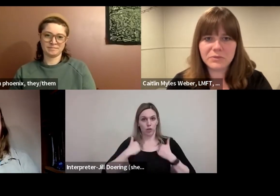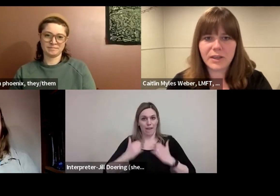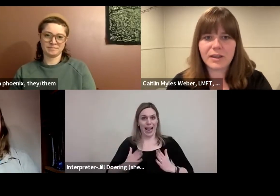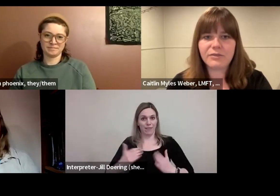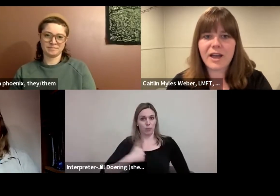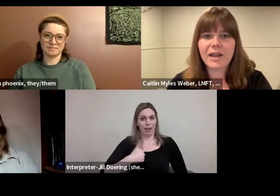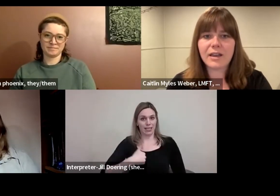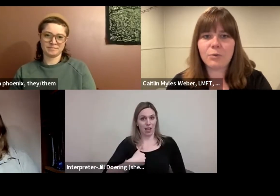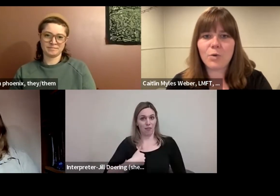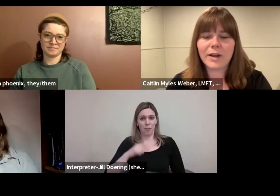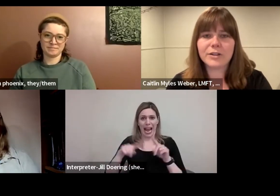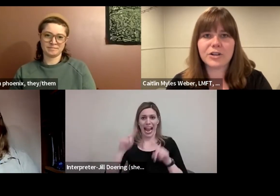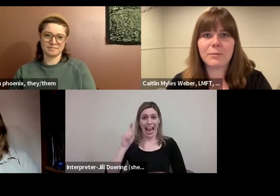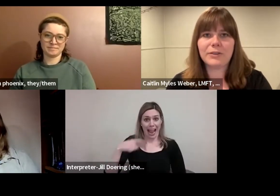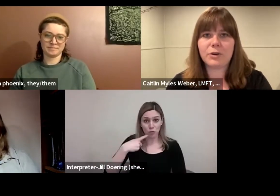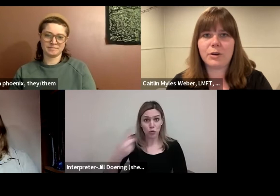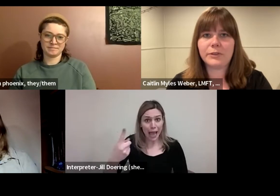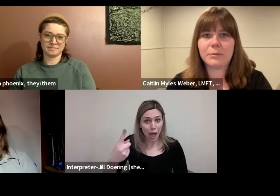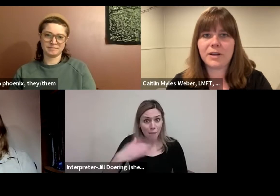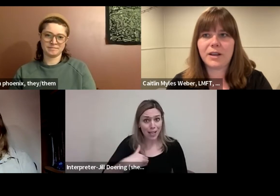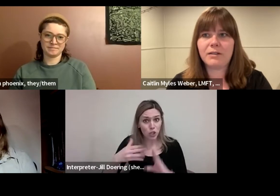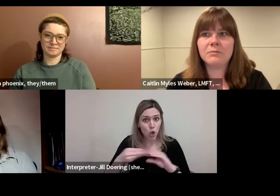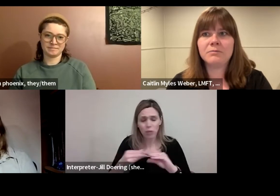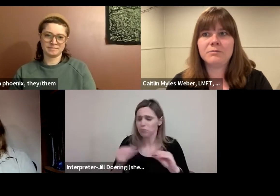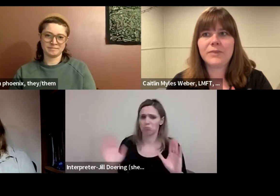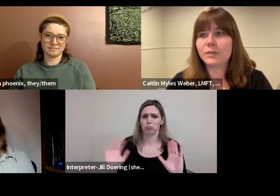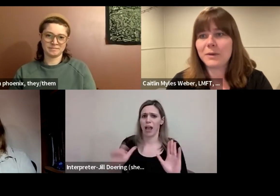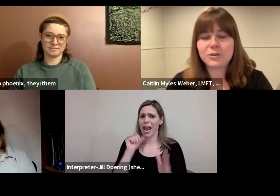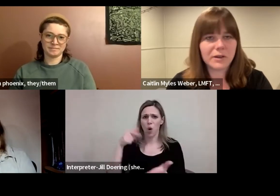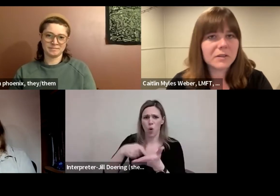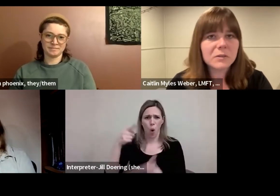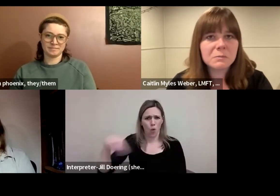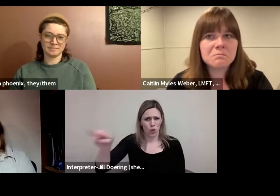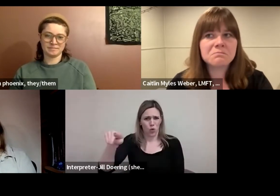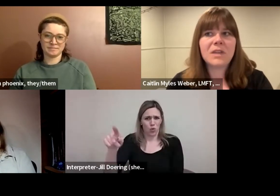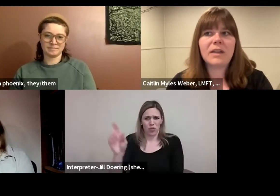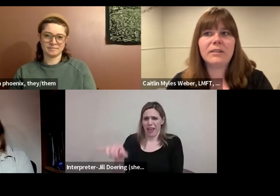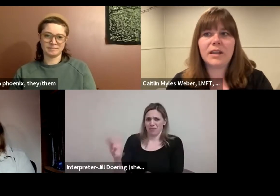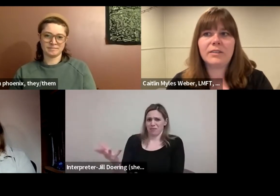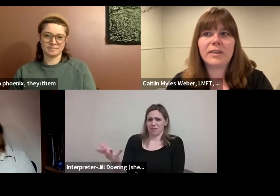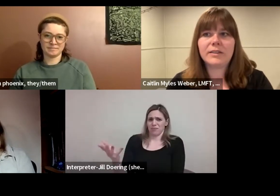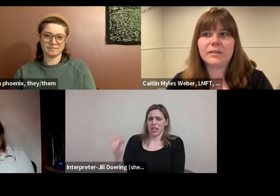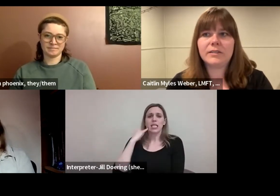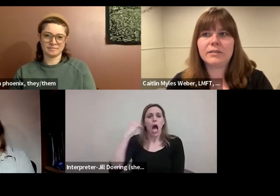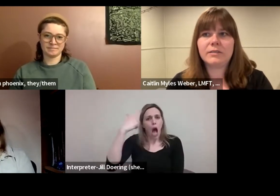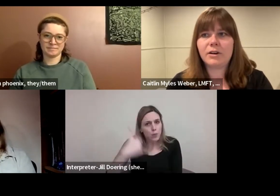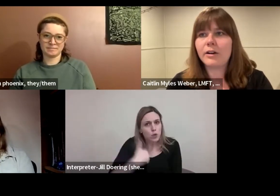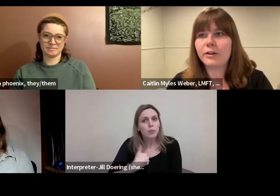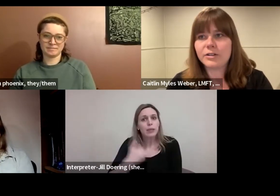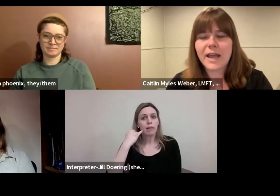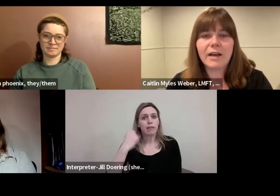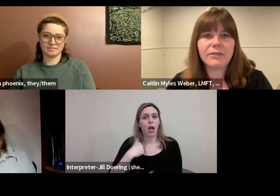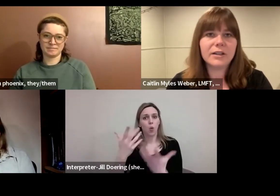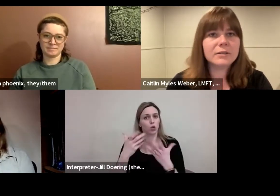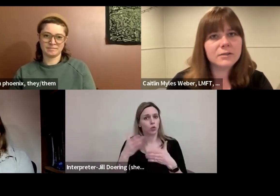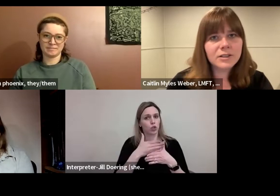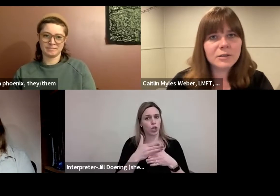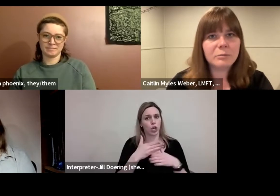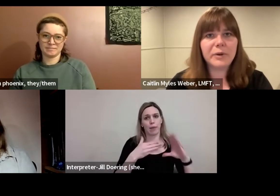So like, if I want to share my story with somebody, that's my choice. And like they're honored to have it,